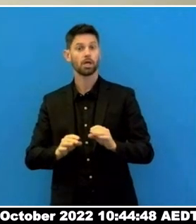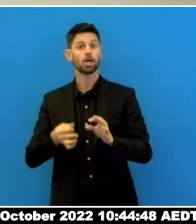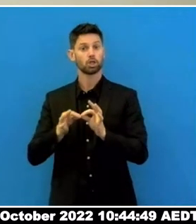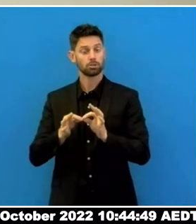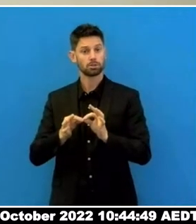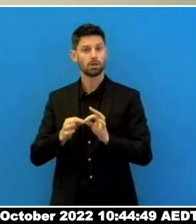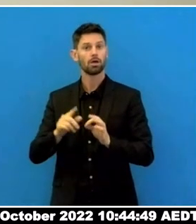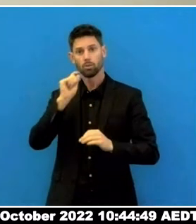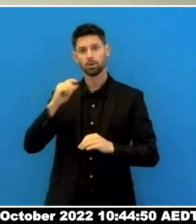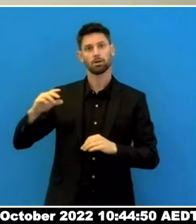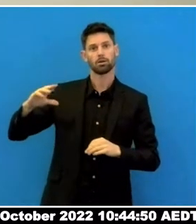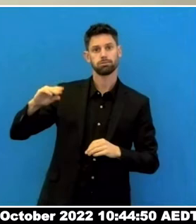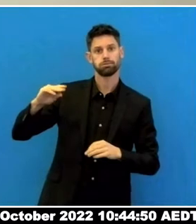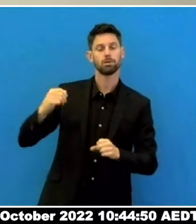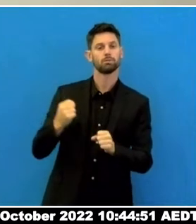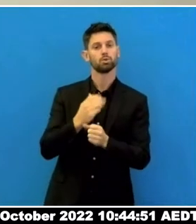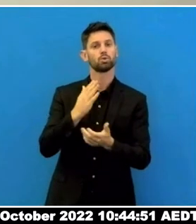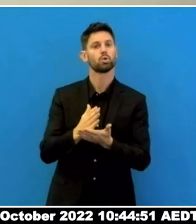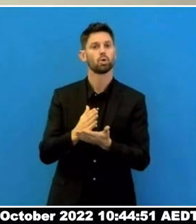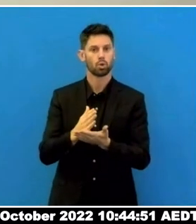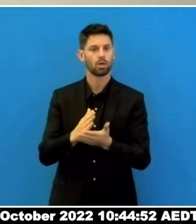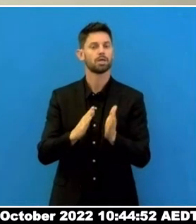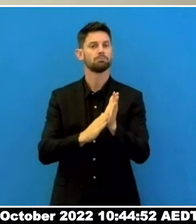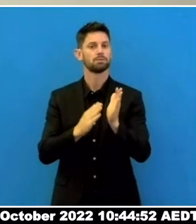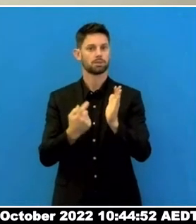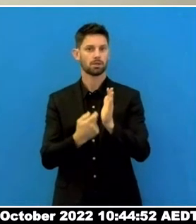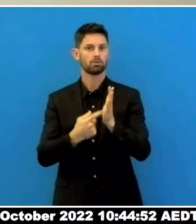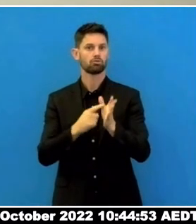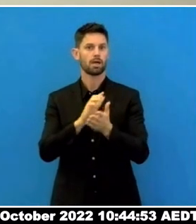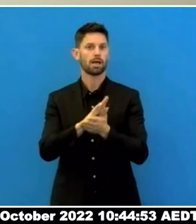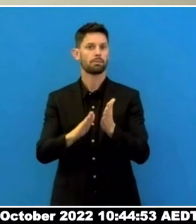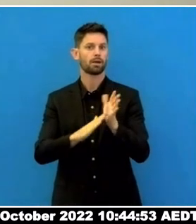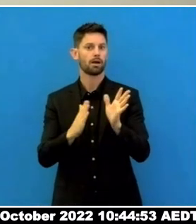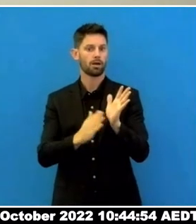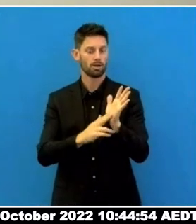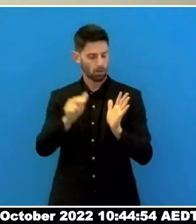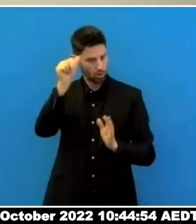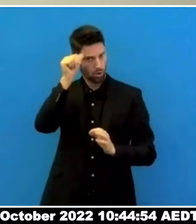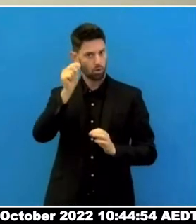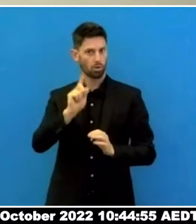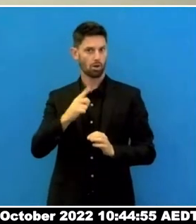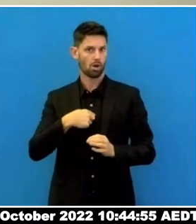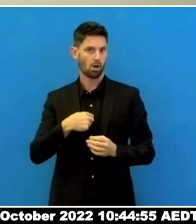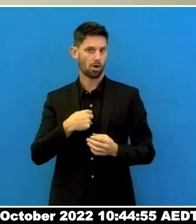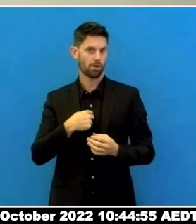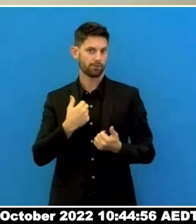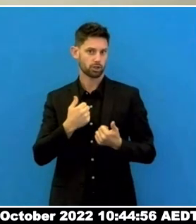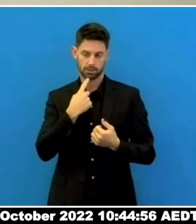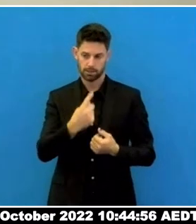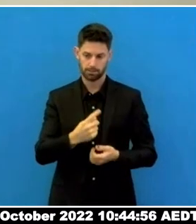will ensure that Mr Rahman knows what I have said. He will let me know if there is anything that he wants to say